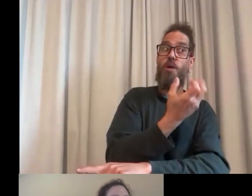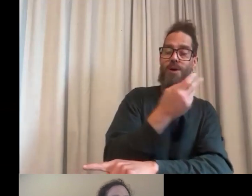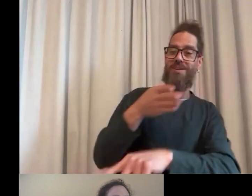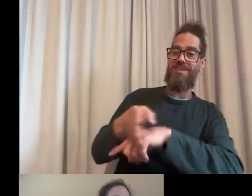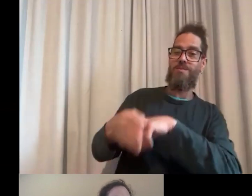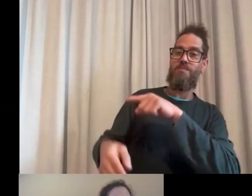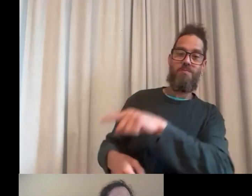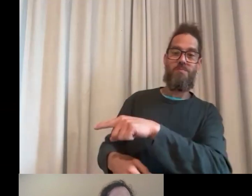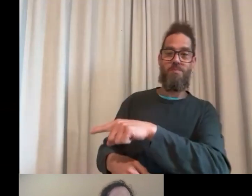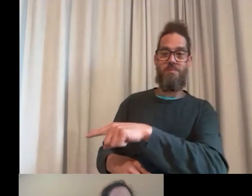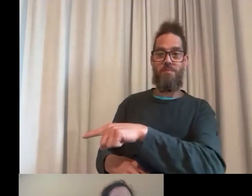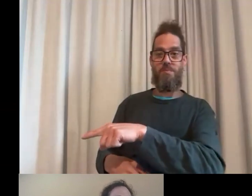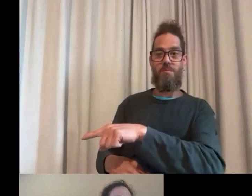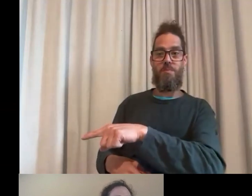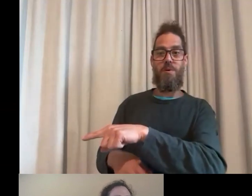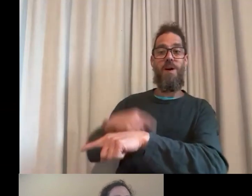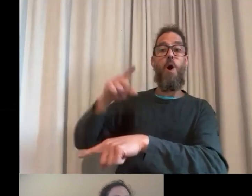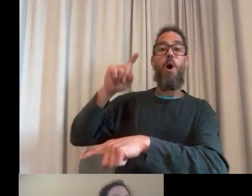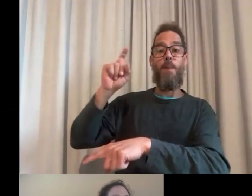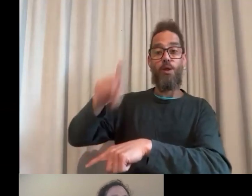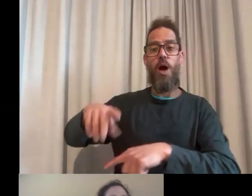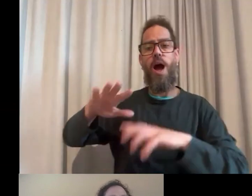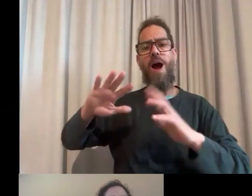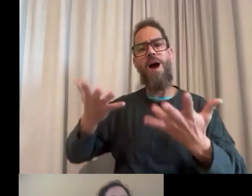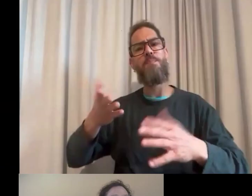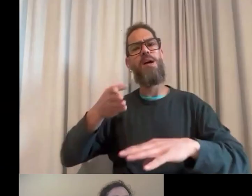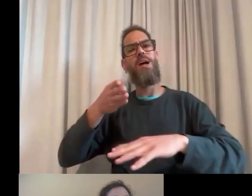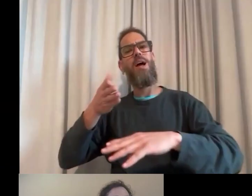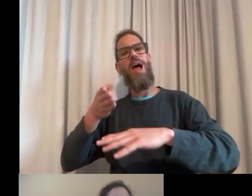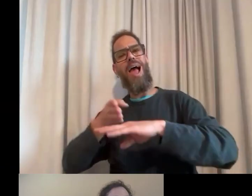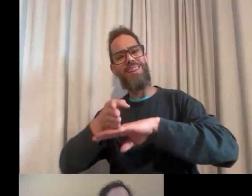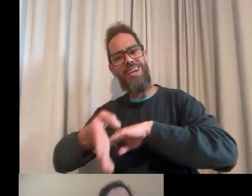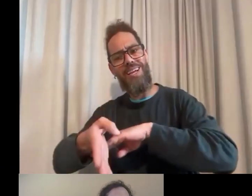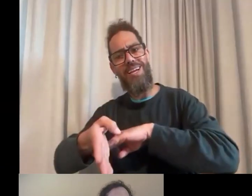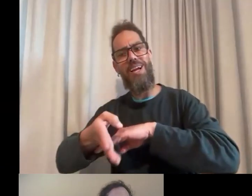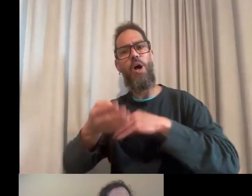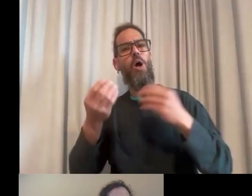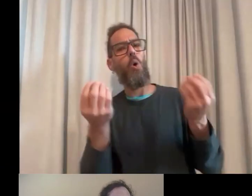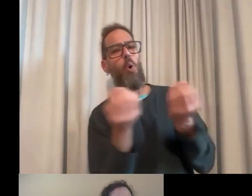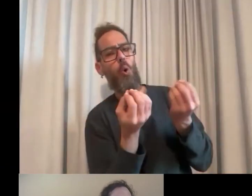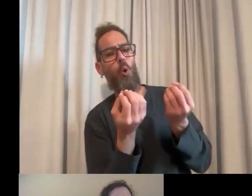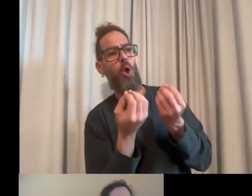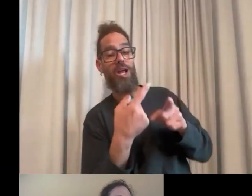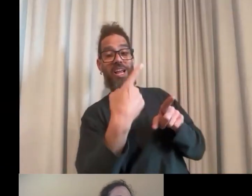And it also has to explain how users can access any barrier free alternatives that you have to depend upon